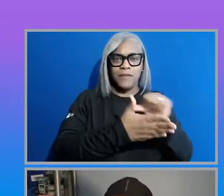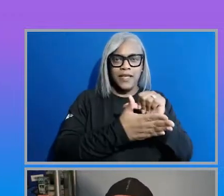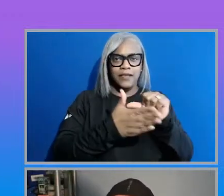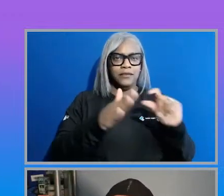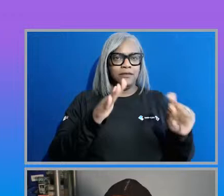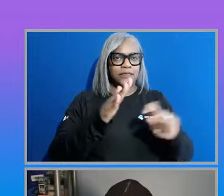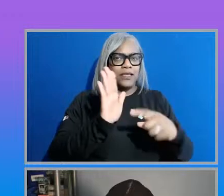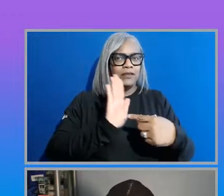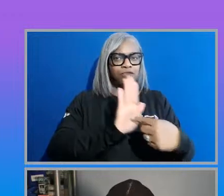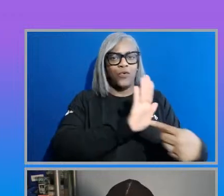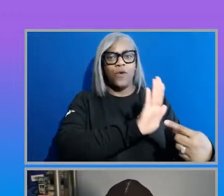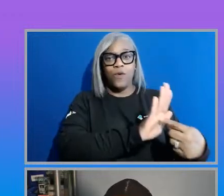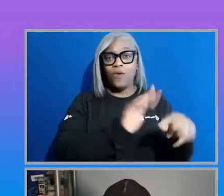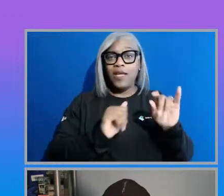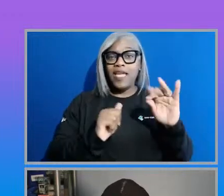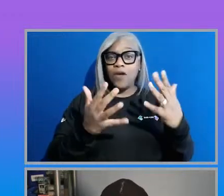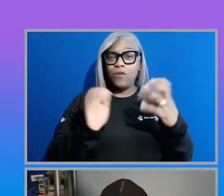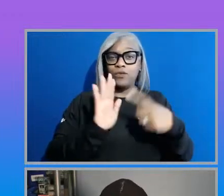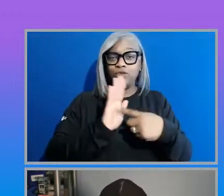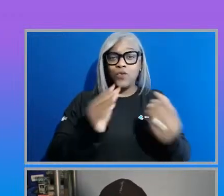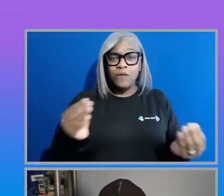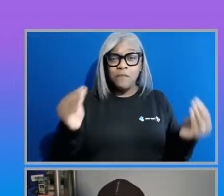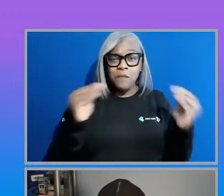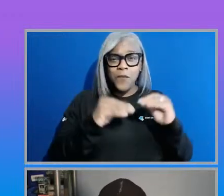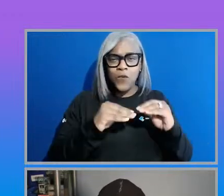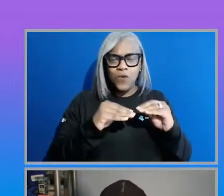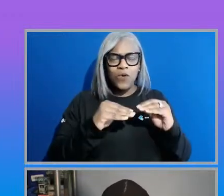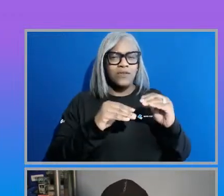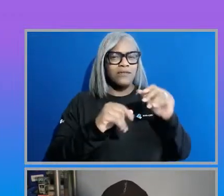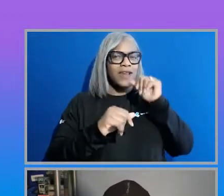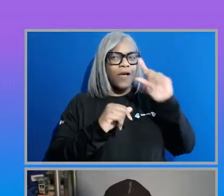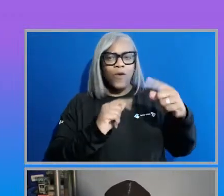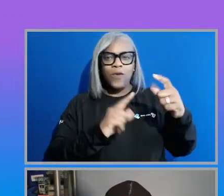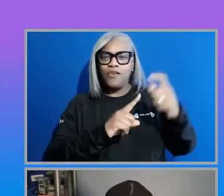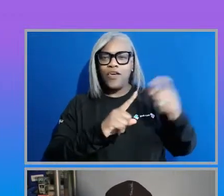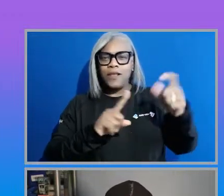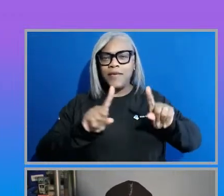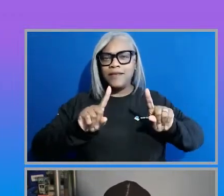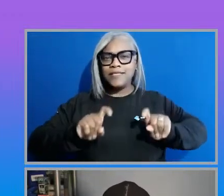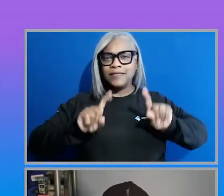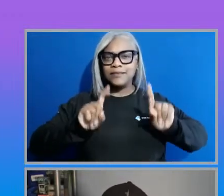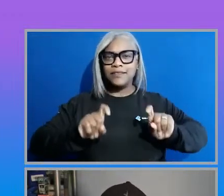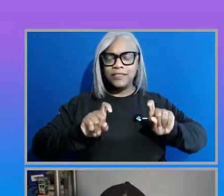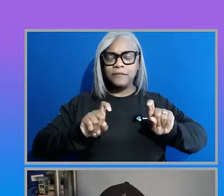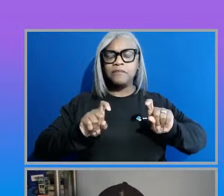kind of do more than automated testing, right. Perhaps I'm